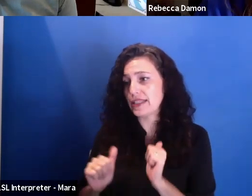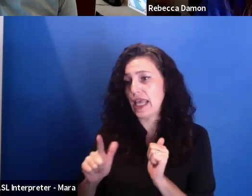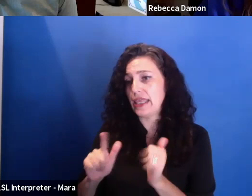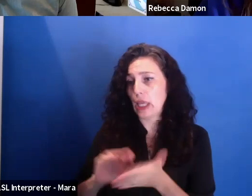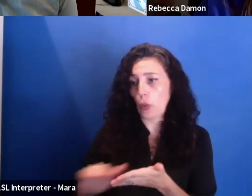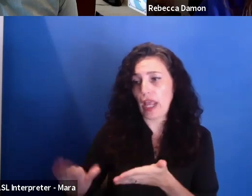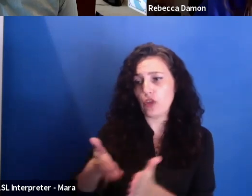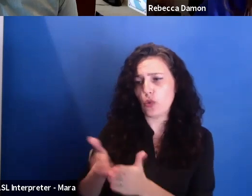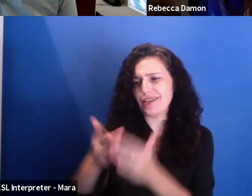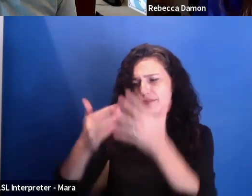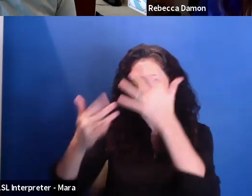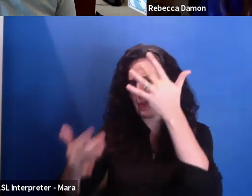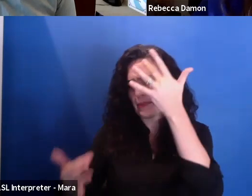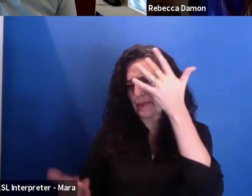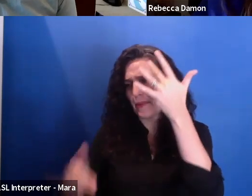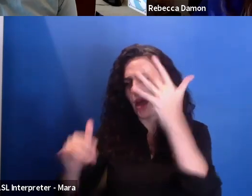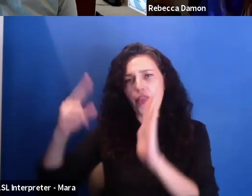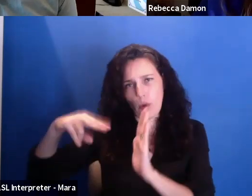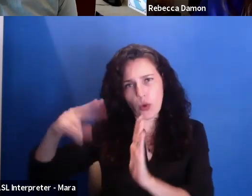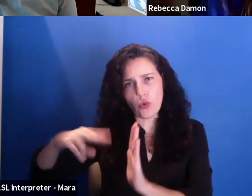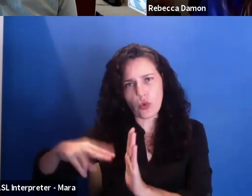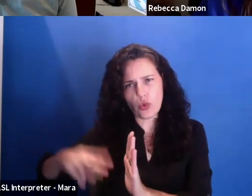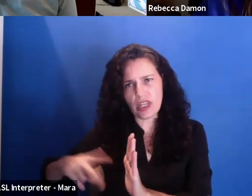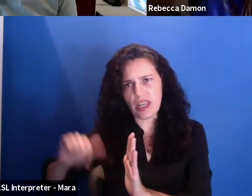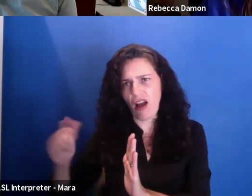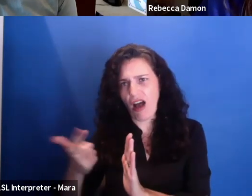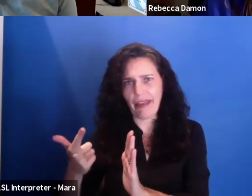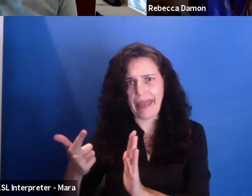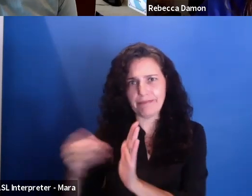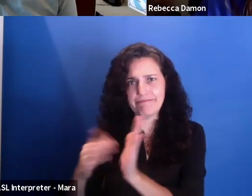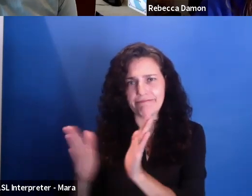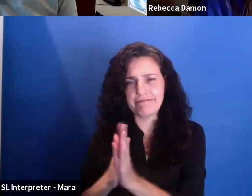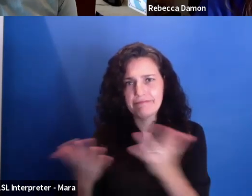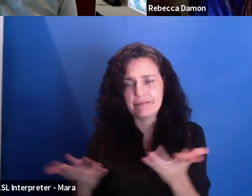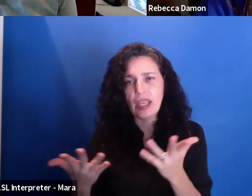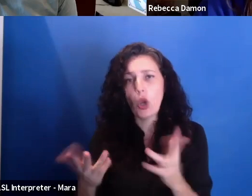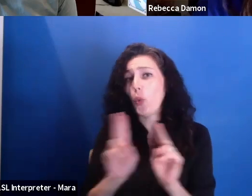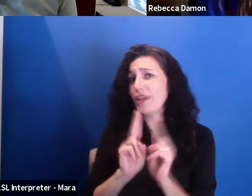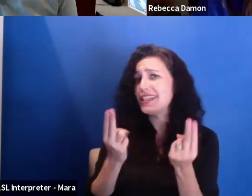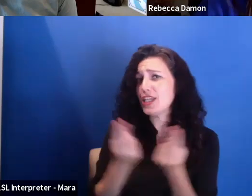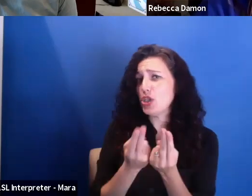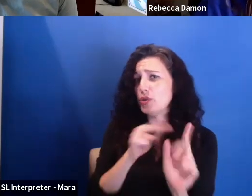and basically wanting to know what the union's position on this and what should they do if they're ever in a position like this again.